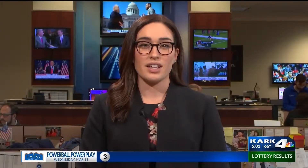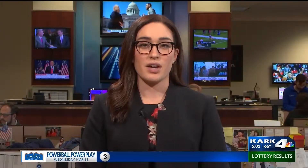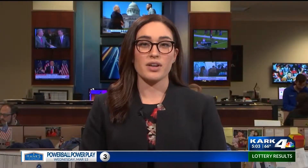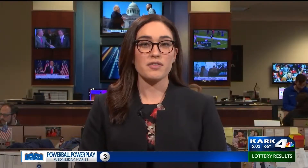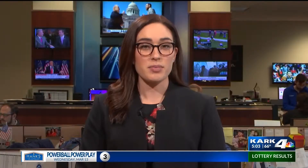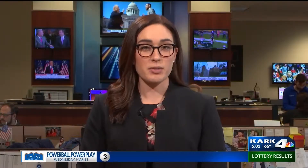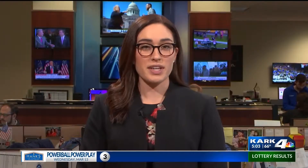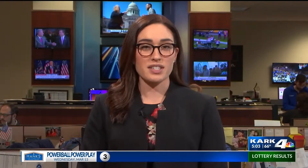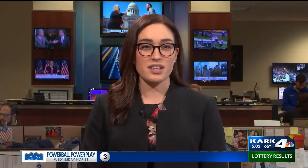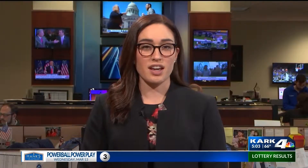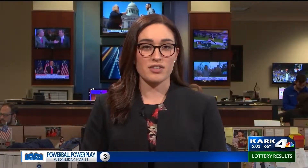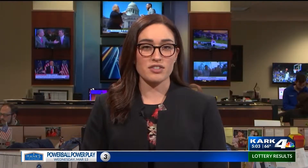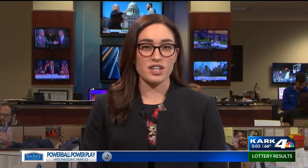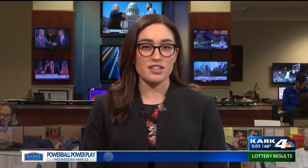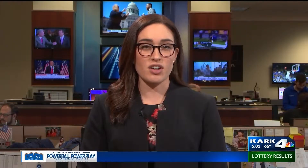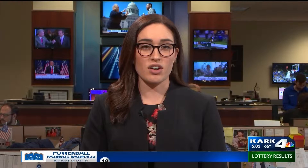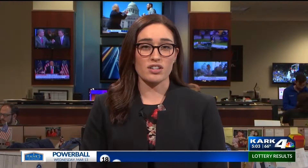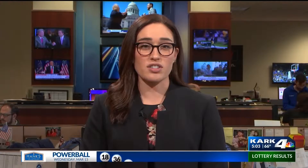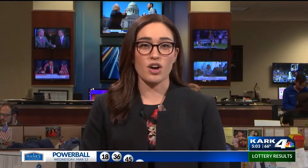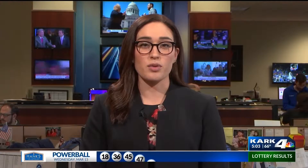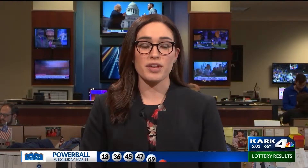((JESSI)) IF IT MAKES IT TO